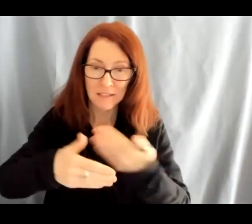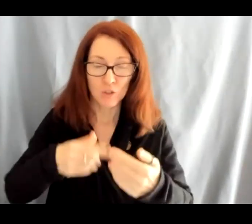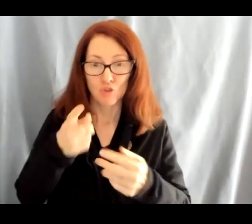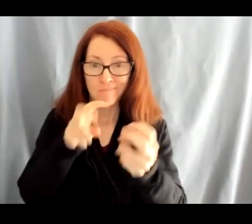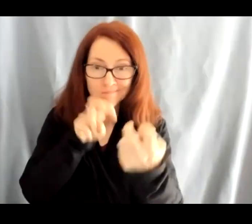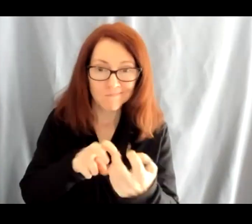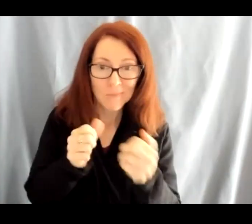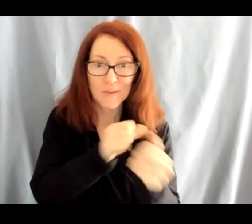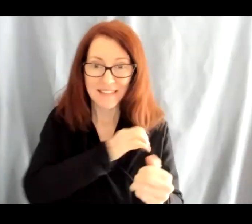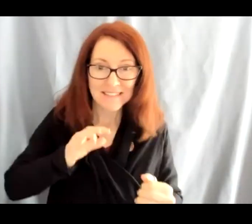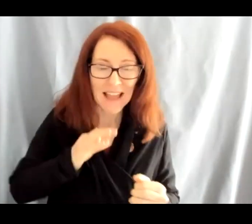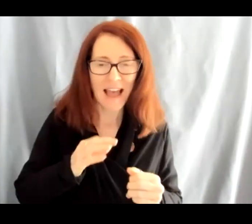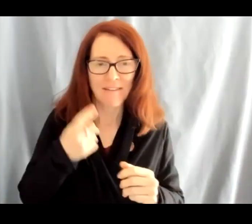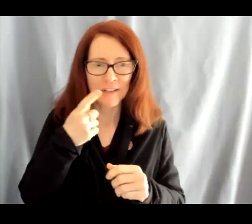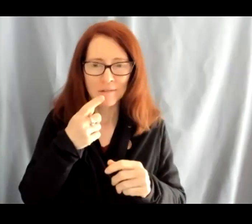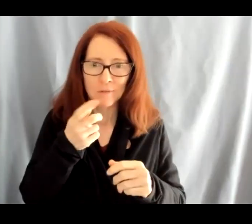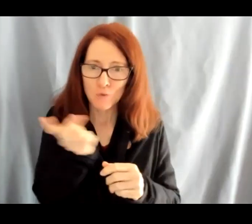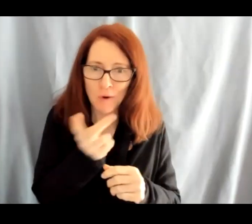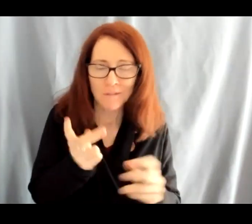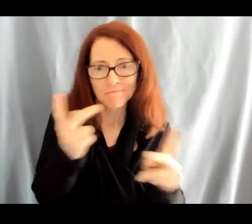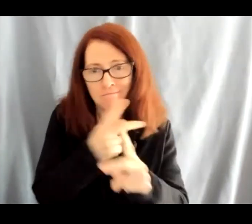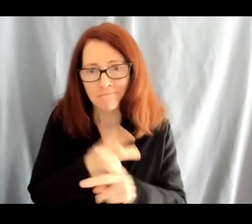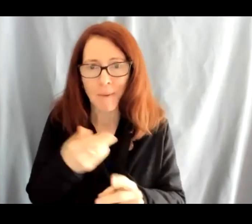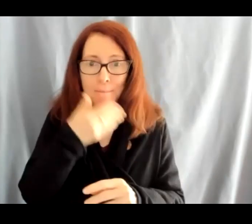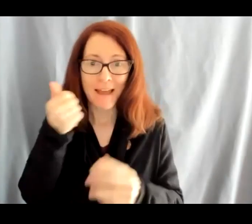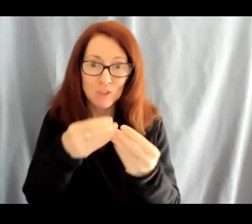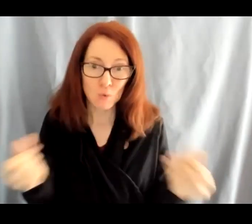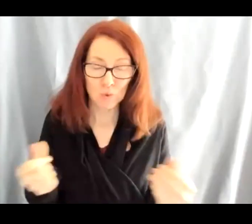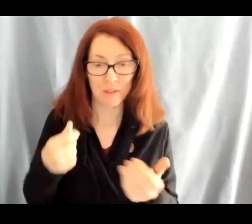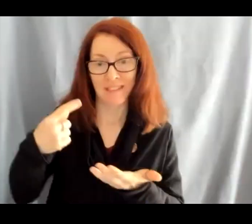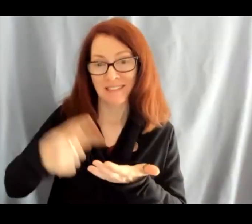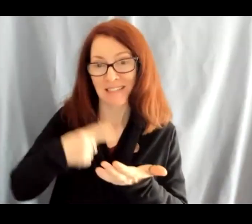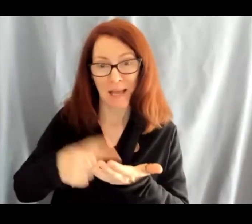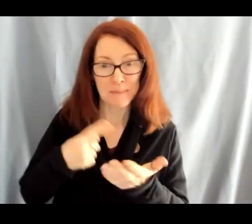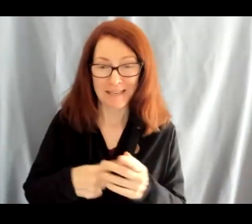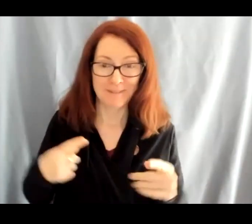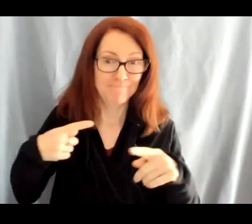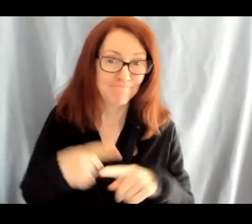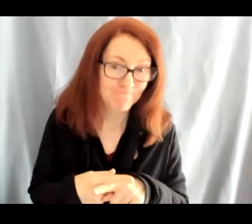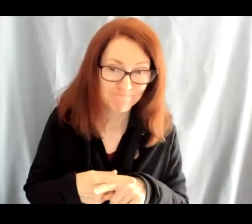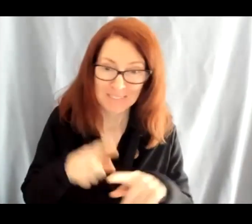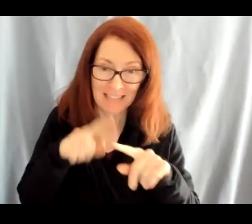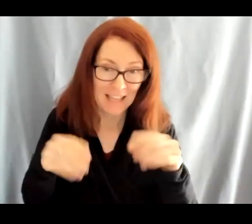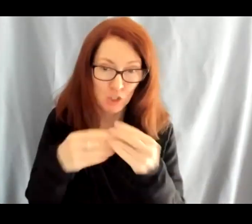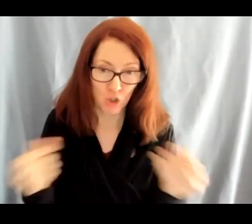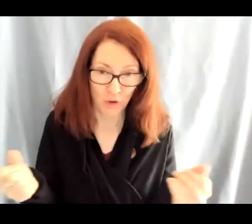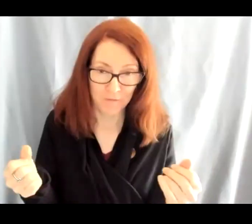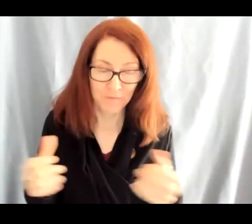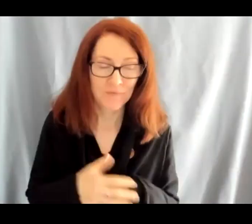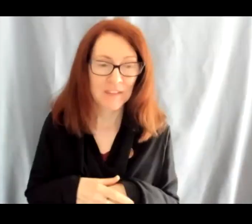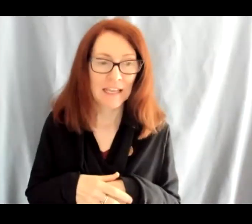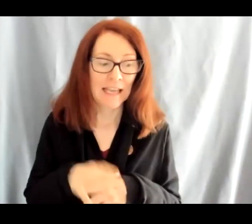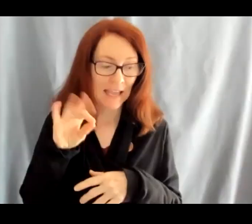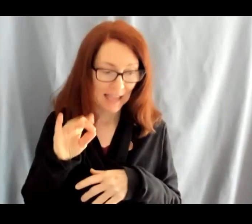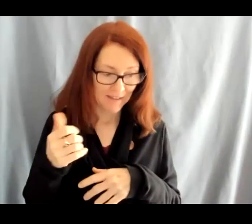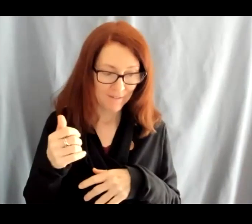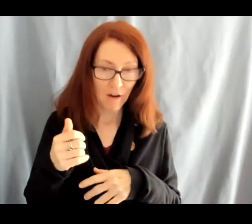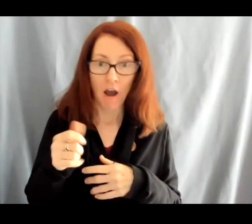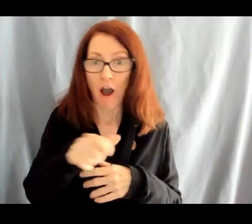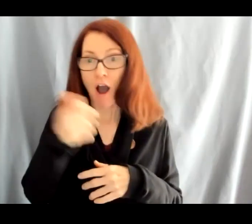solution um and sometimes you're going to be at an impasse um if another accommodation will meet the